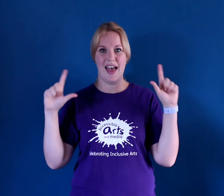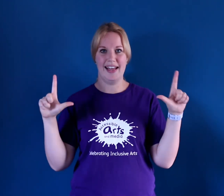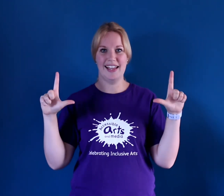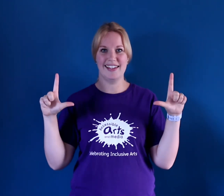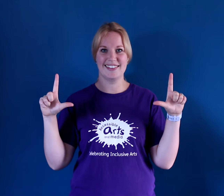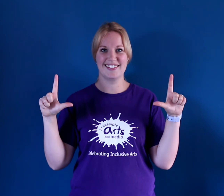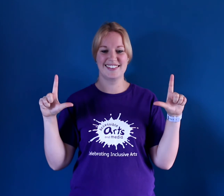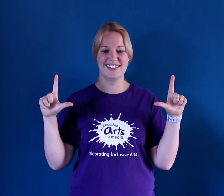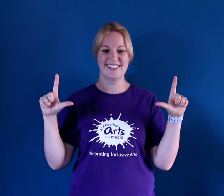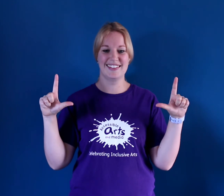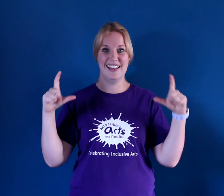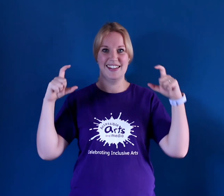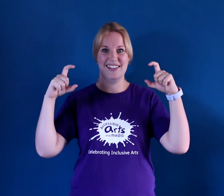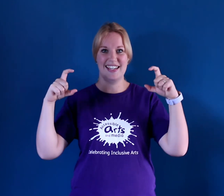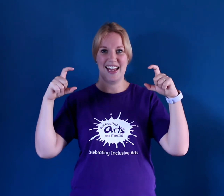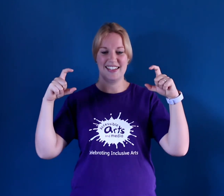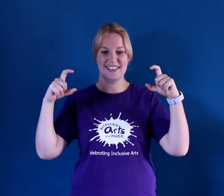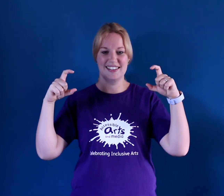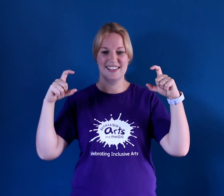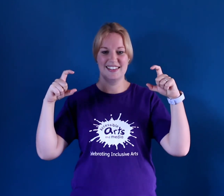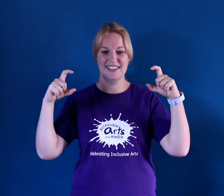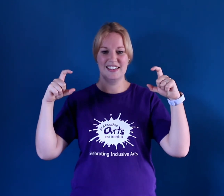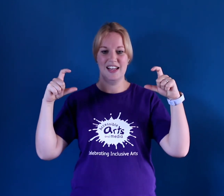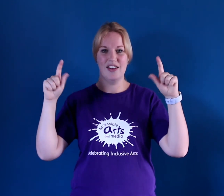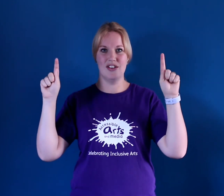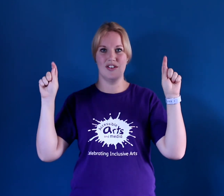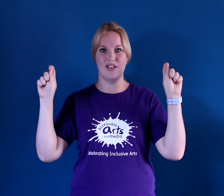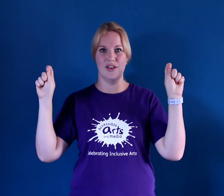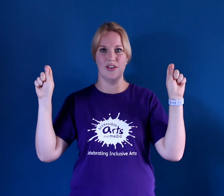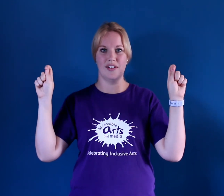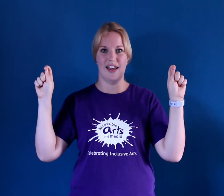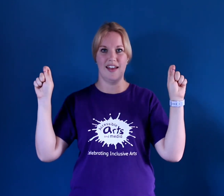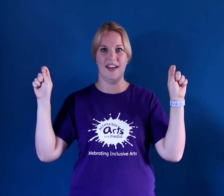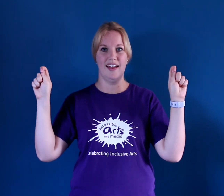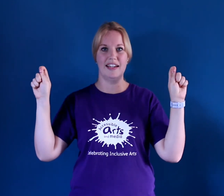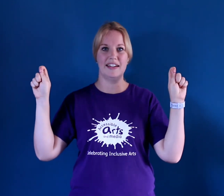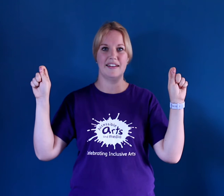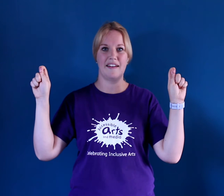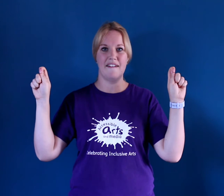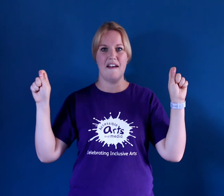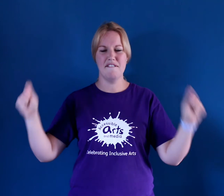L hand, C hand, tucked hand.